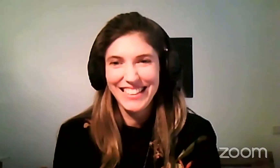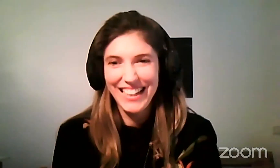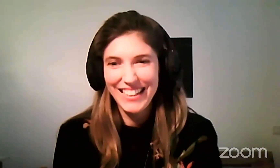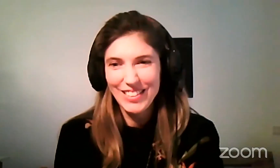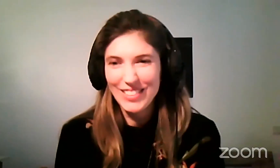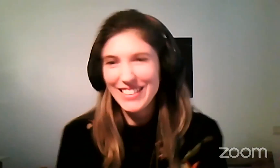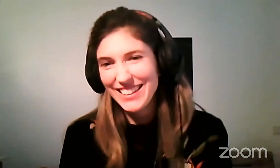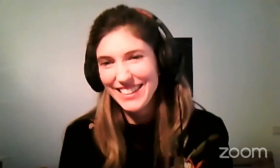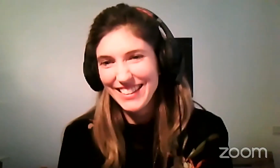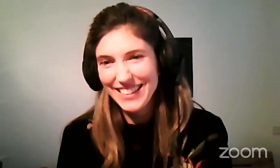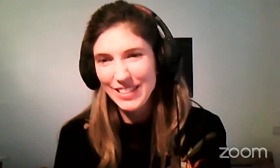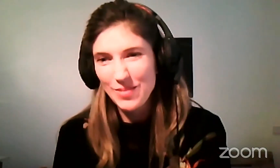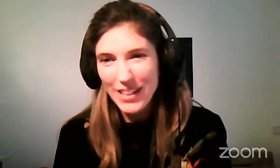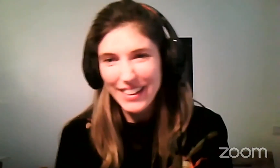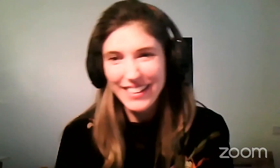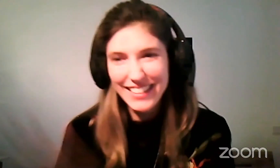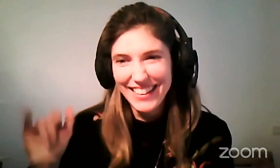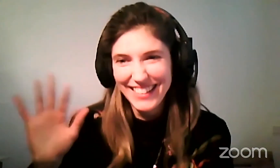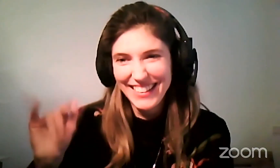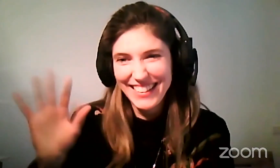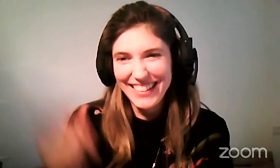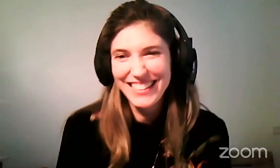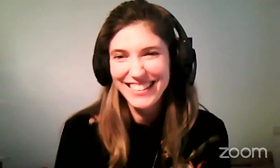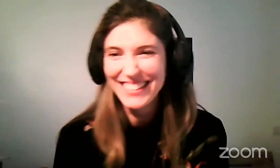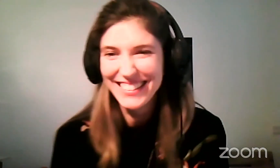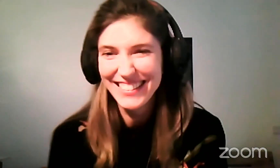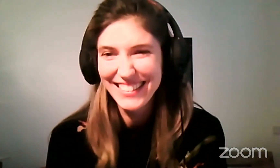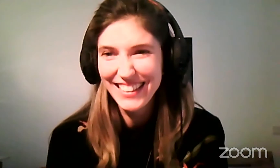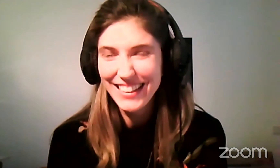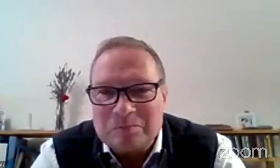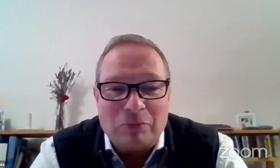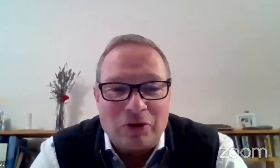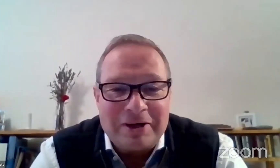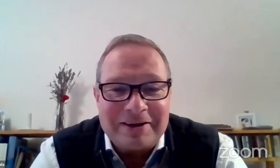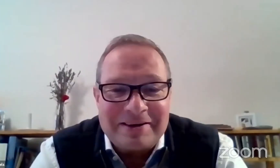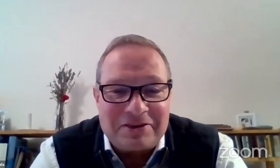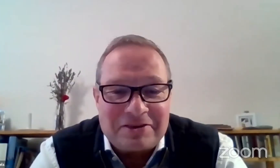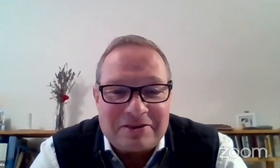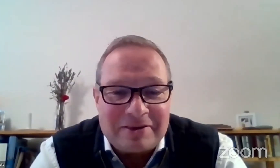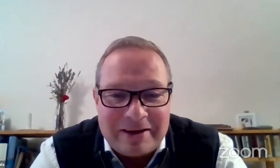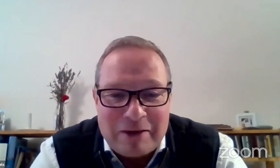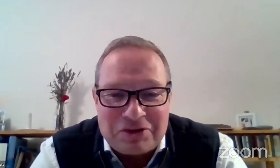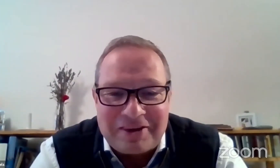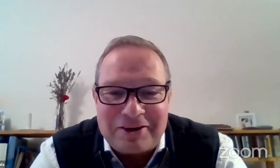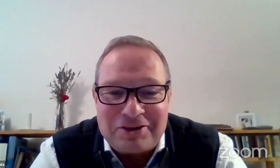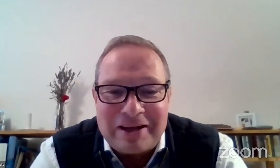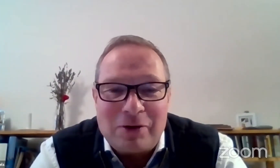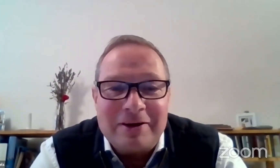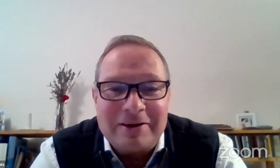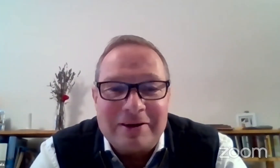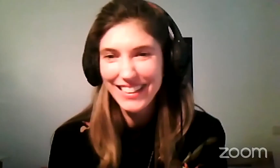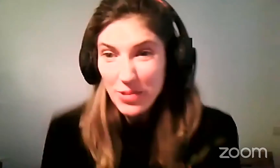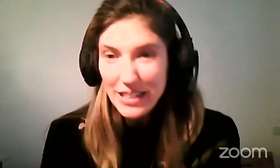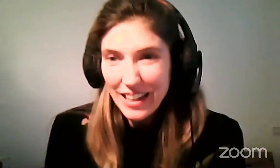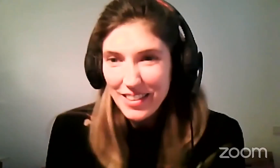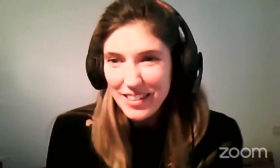Hello, good morning. Good morning is this, can we start now? This is for real I think.